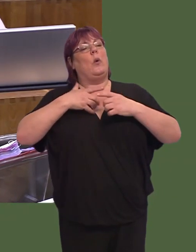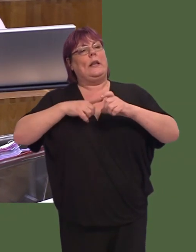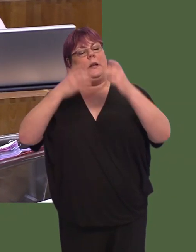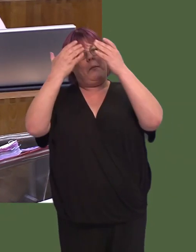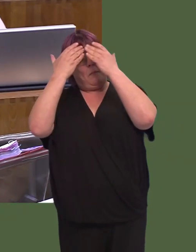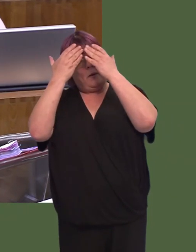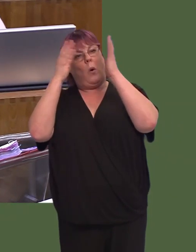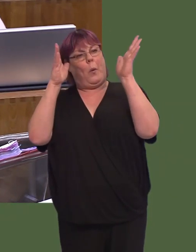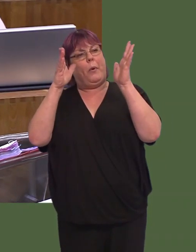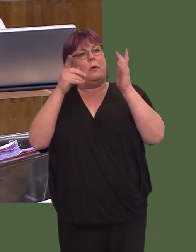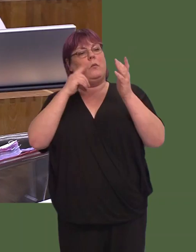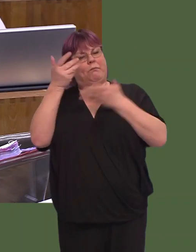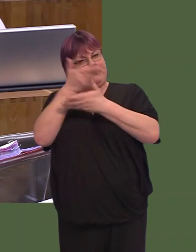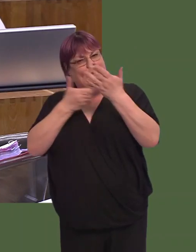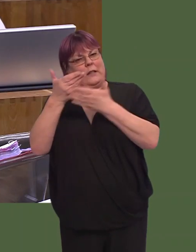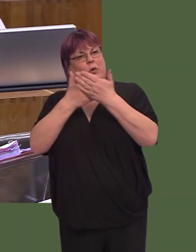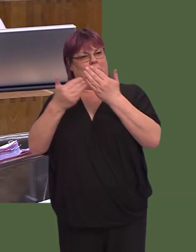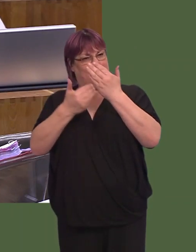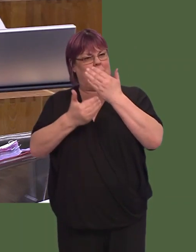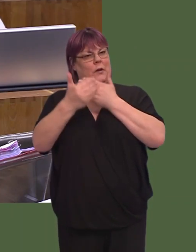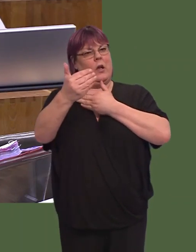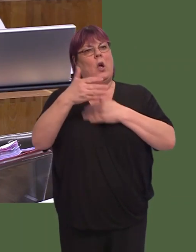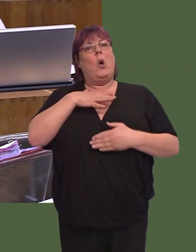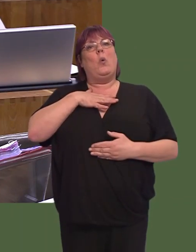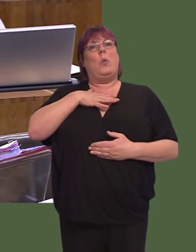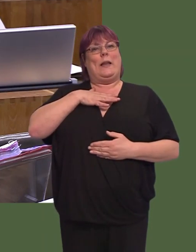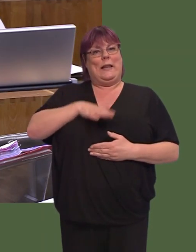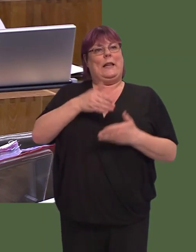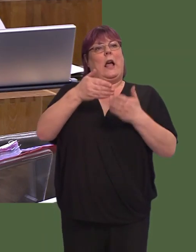with the EU and therefore we need to have a customs union of one sort or another.